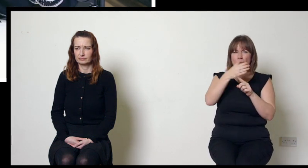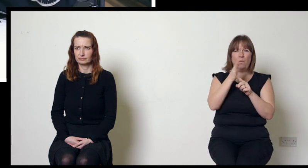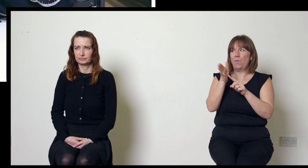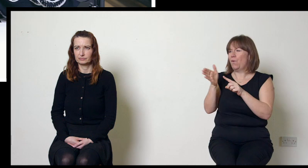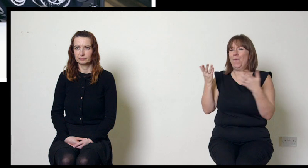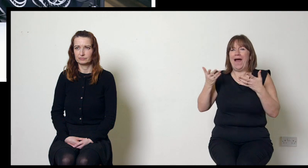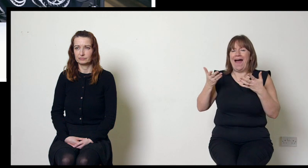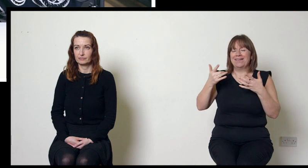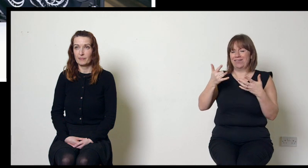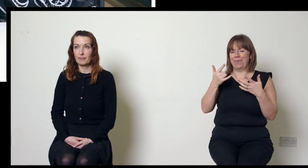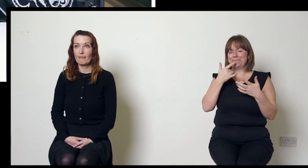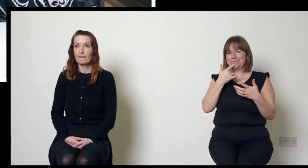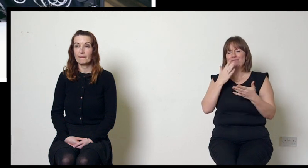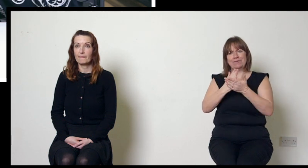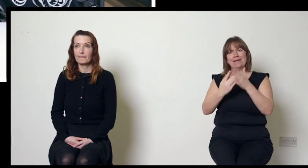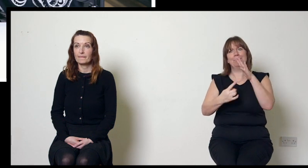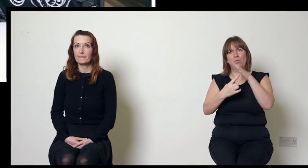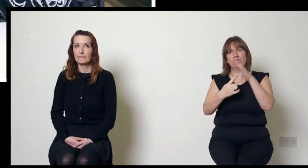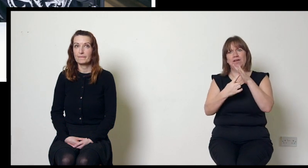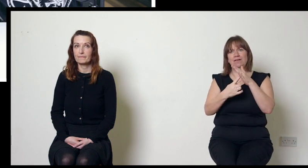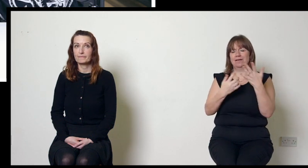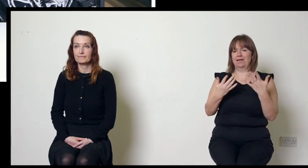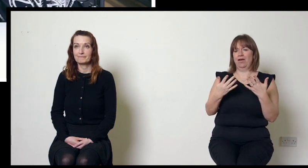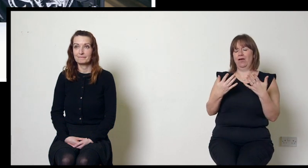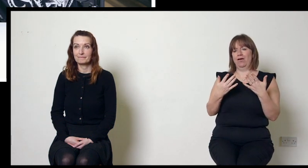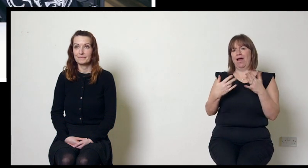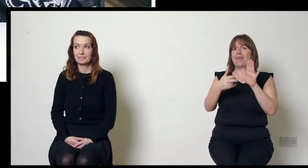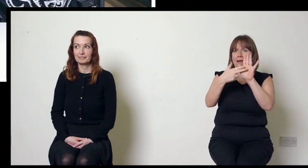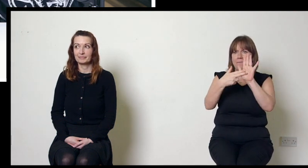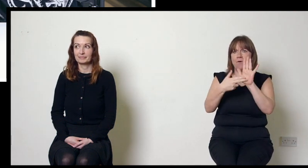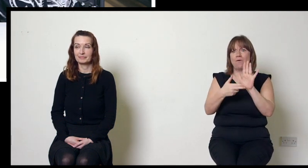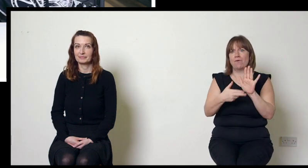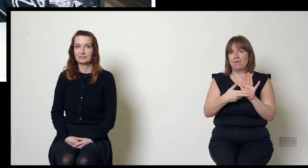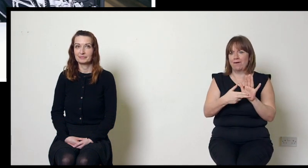So instead it's really important. The phrasing is really clear about where that click will take you to.